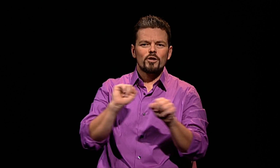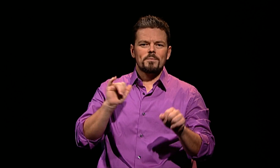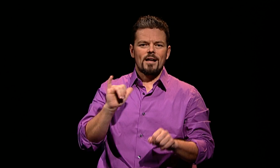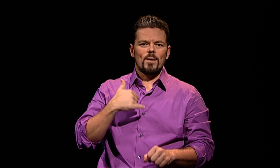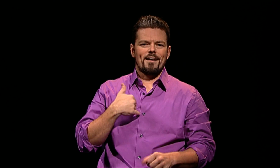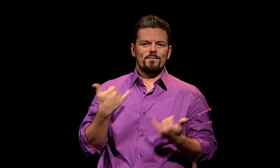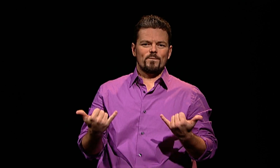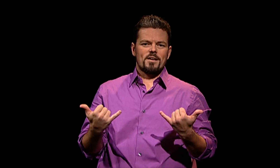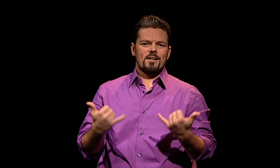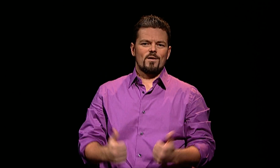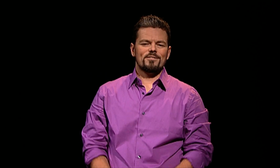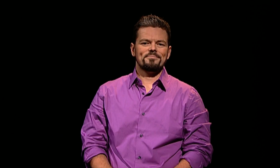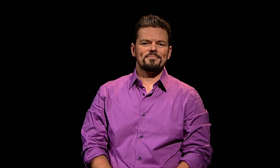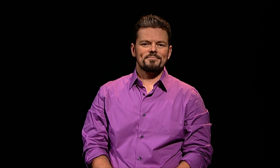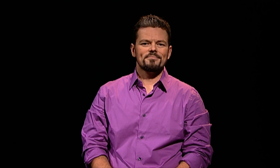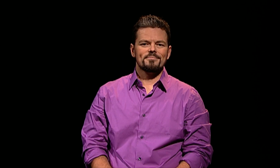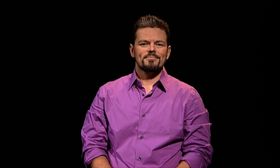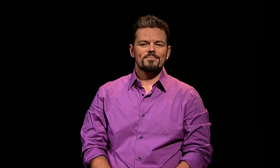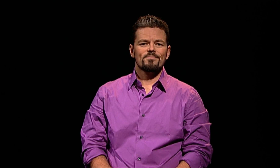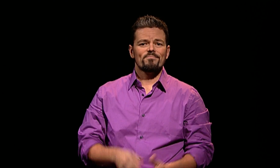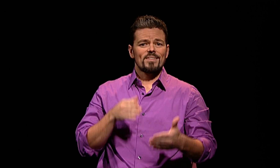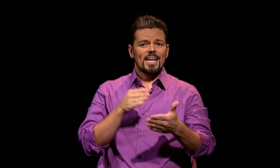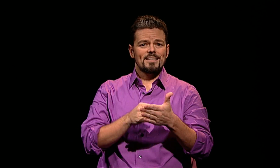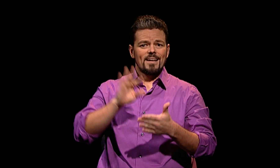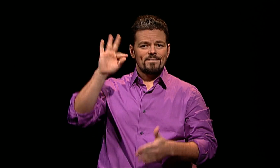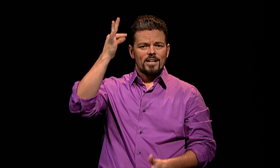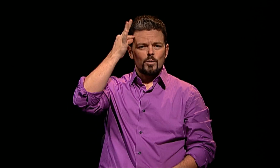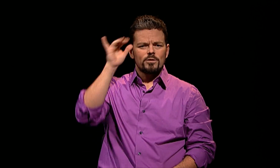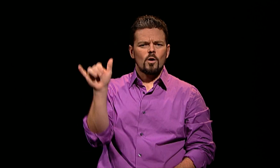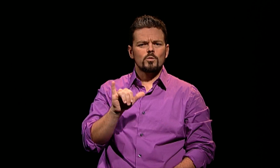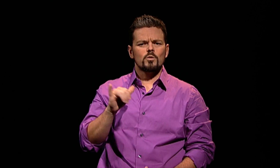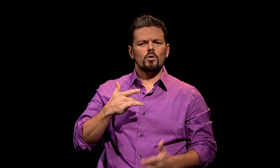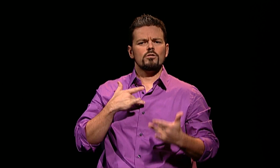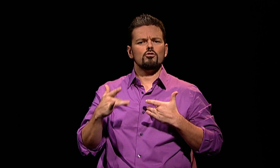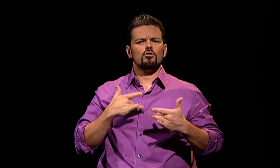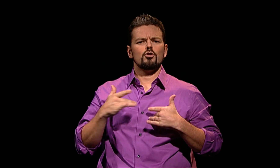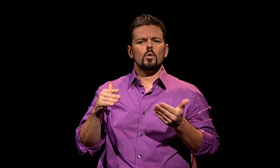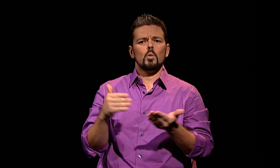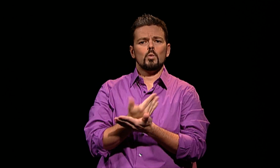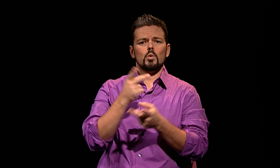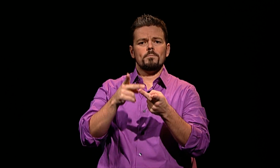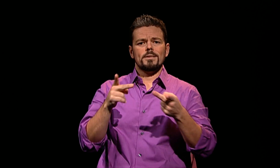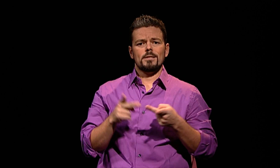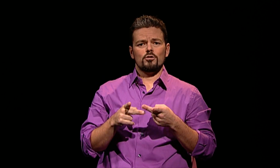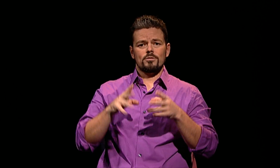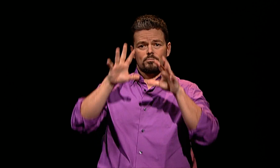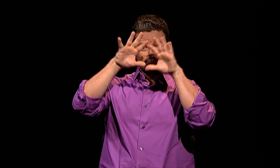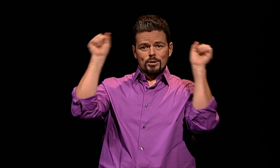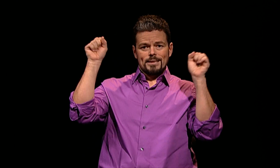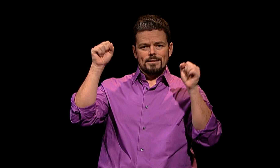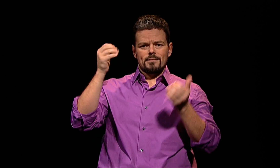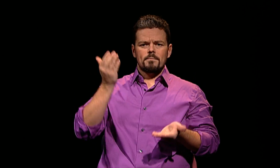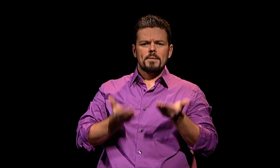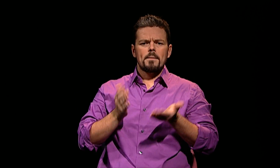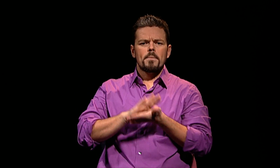AND AS MUCH INDIVIDUAL FREEDOM AS WE DO NOW. ANTI-FEDERALIST WERE ALSO CONCERNED